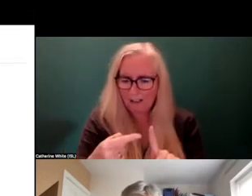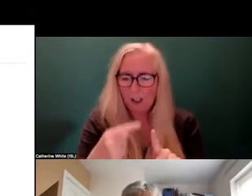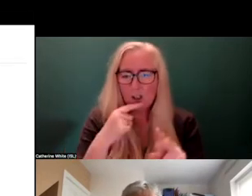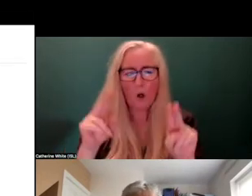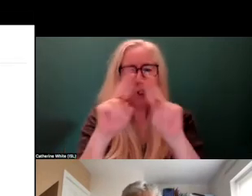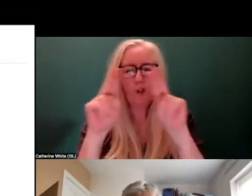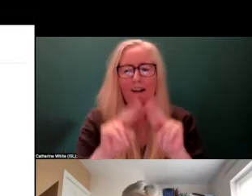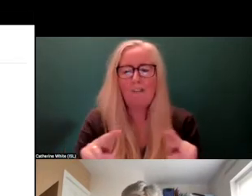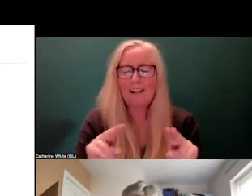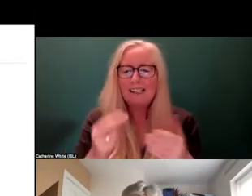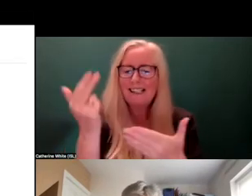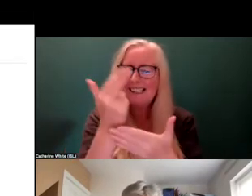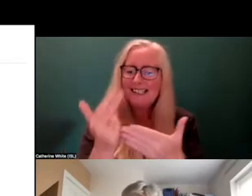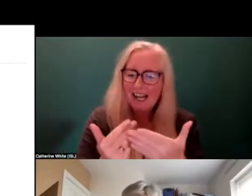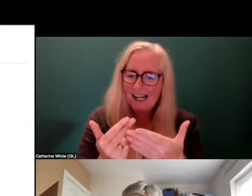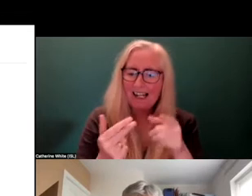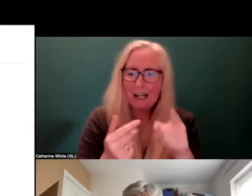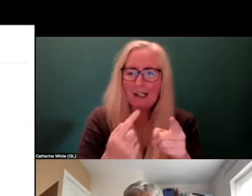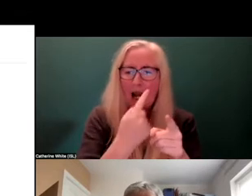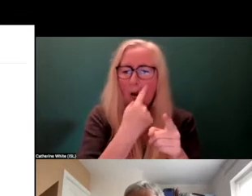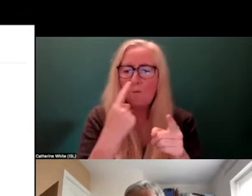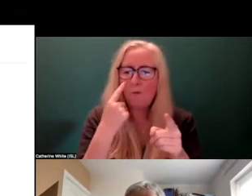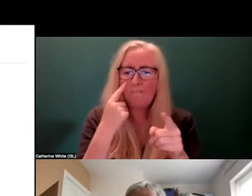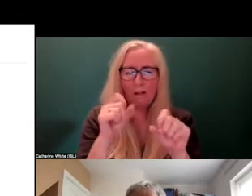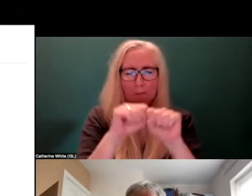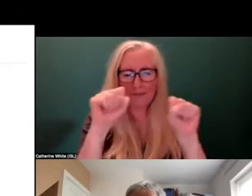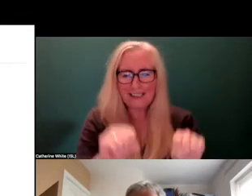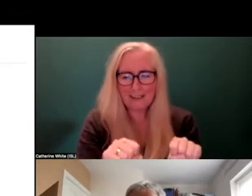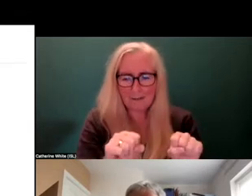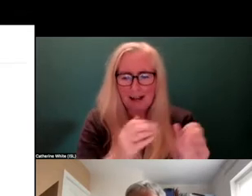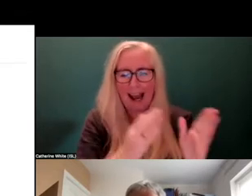As such, I think universal design can be seen both as a proofing mechanism and